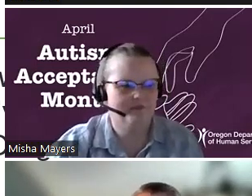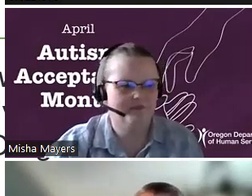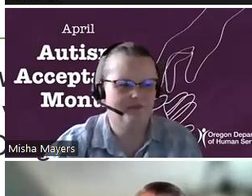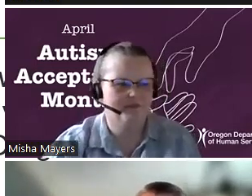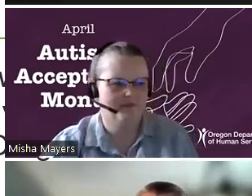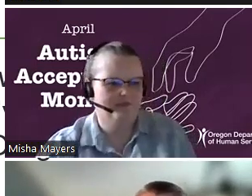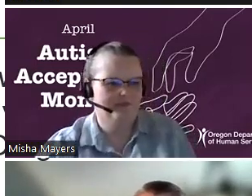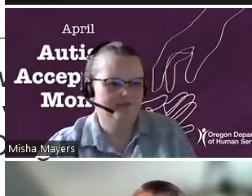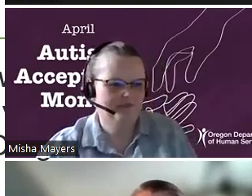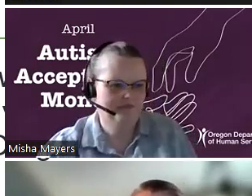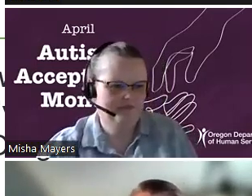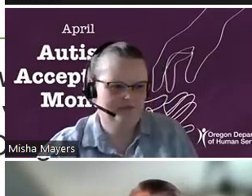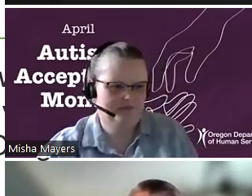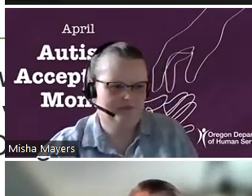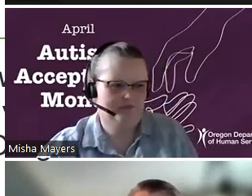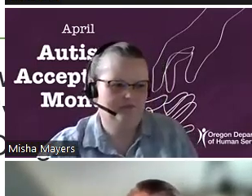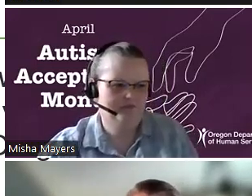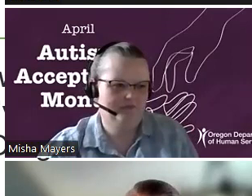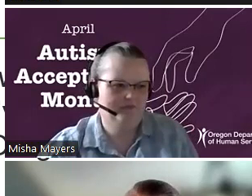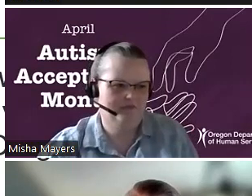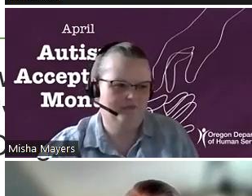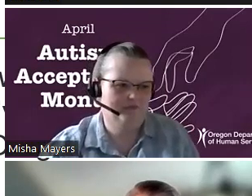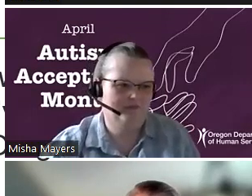JEN HERAS WITH THE ODHS CHILDCARE POLICY PROGRAM.